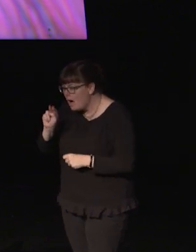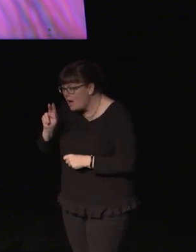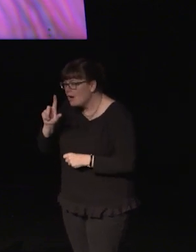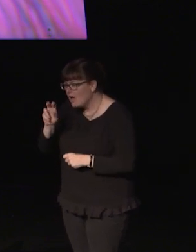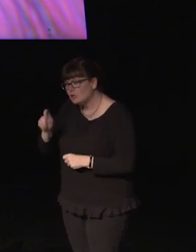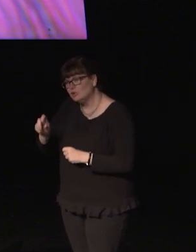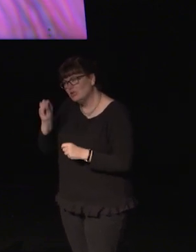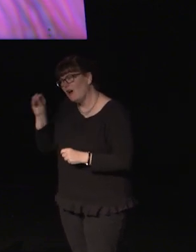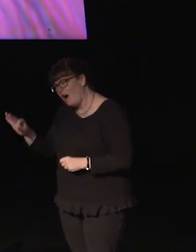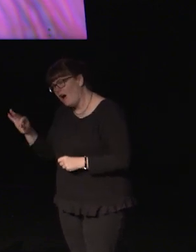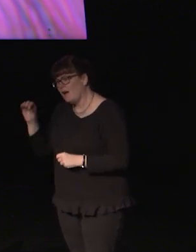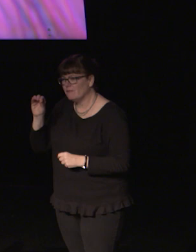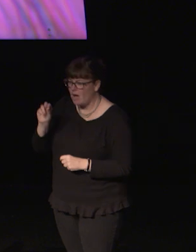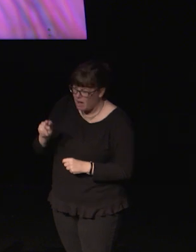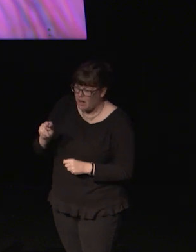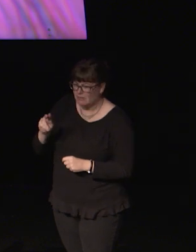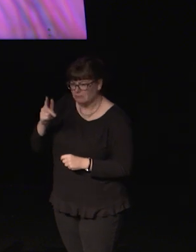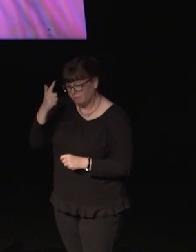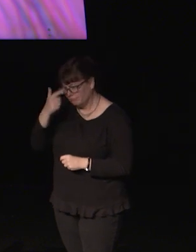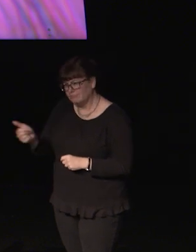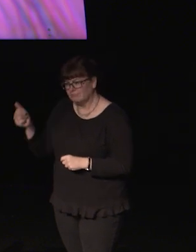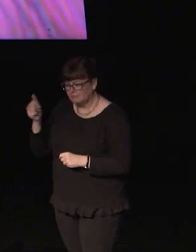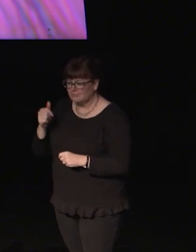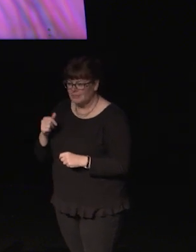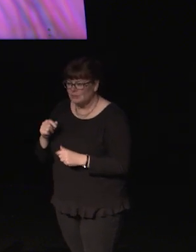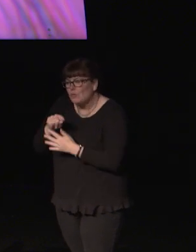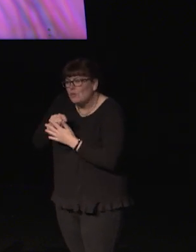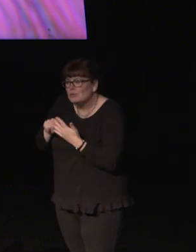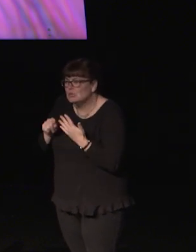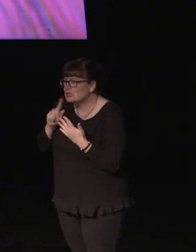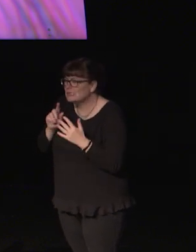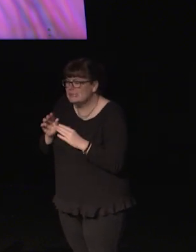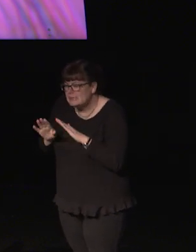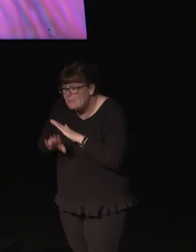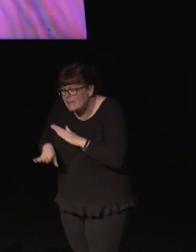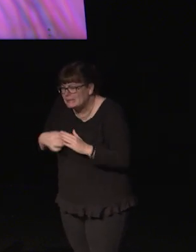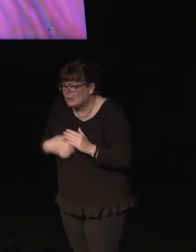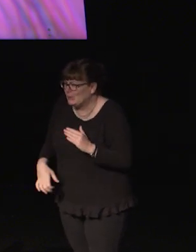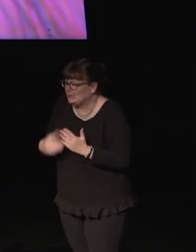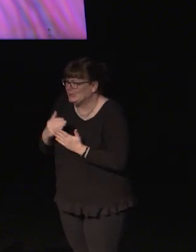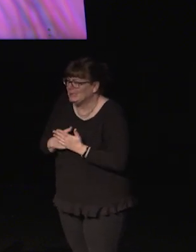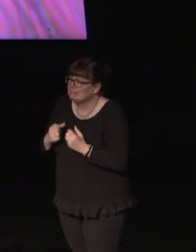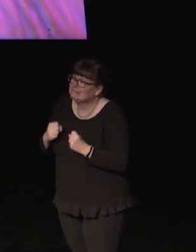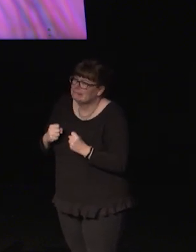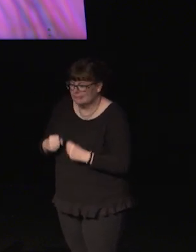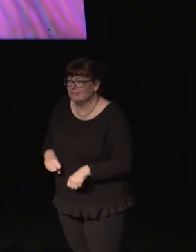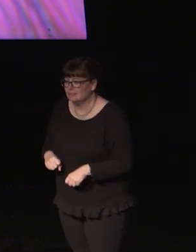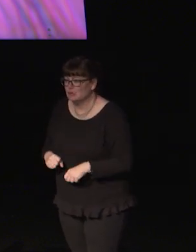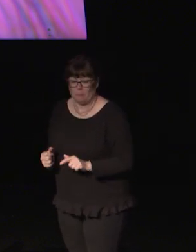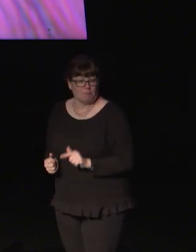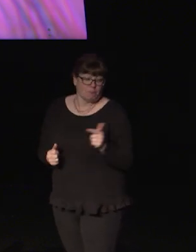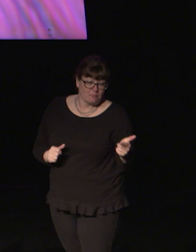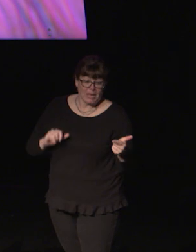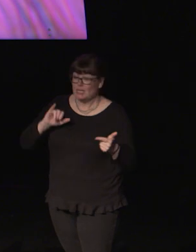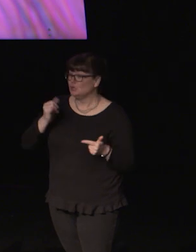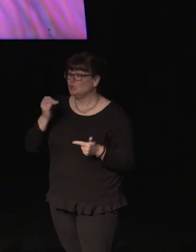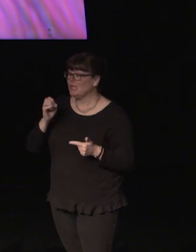as needed. -Mhm. So that's kind of just the bare bones of our wish list. But we'll start with you, Jesse. What is sort of a wish list...?